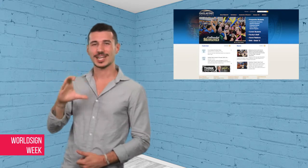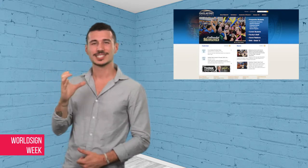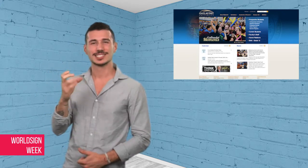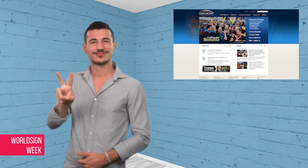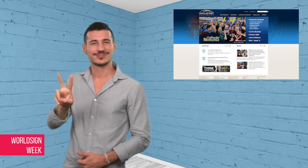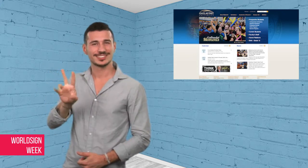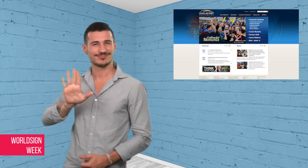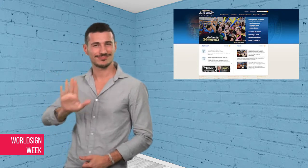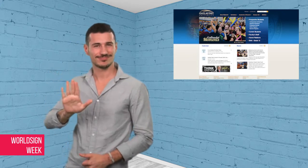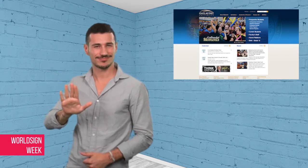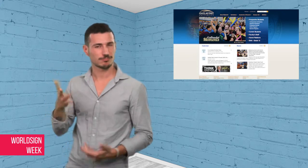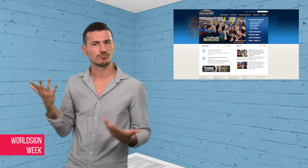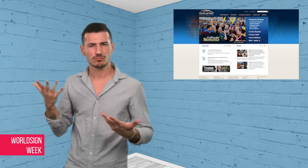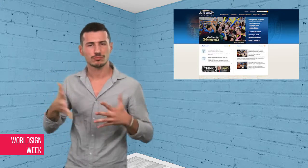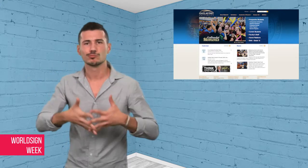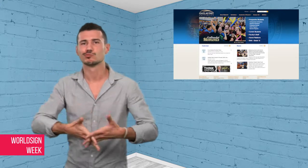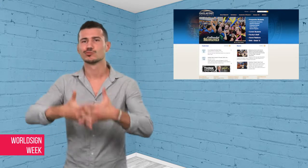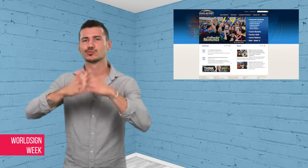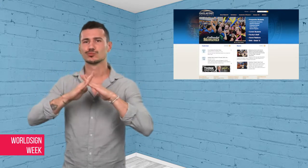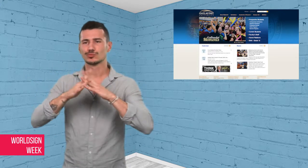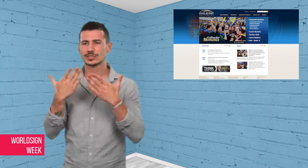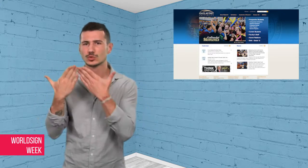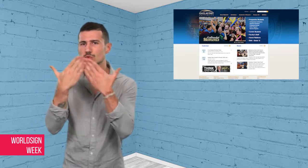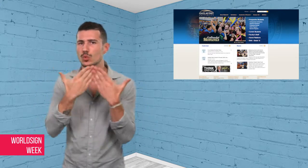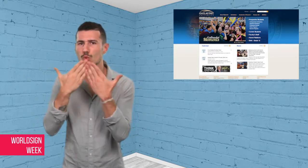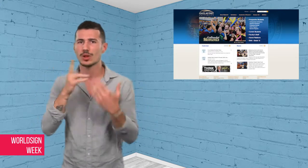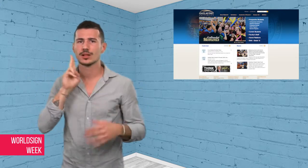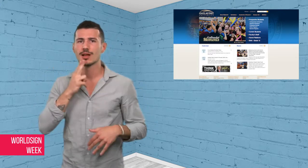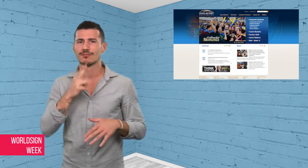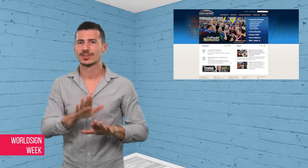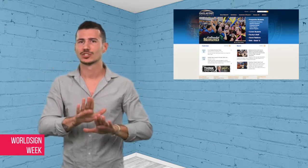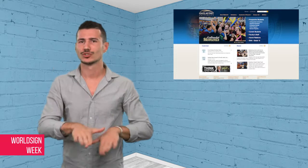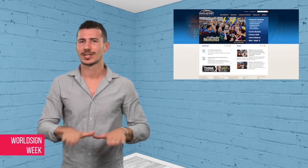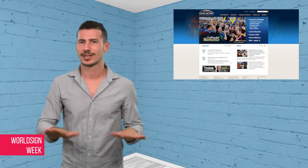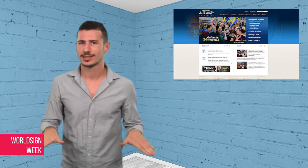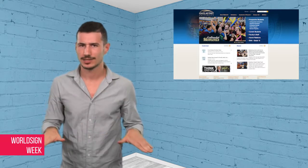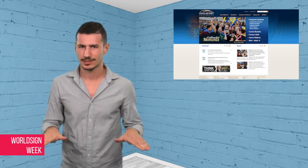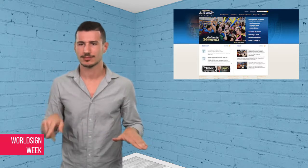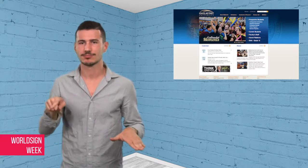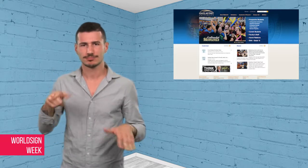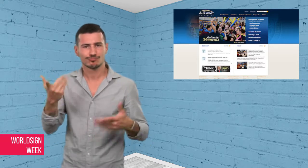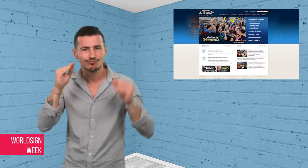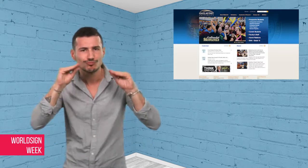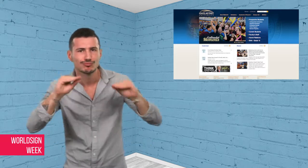for Deaf children, where they would be instructed